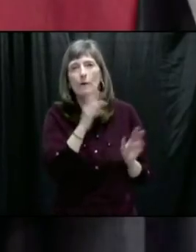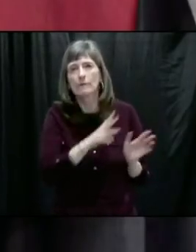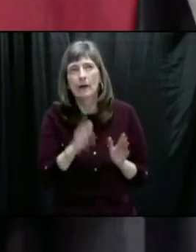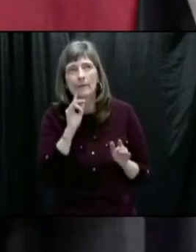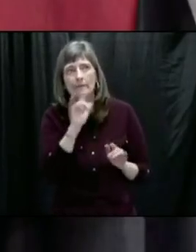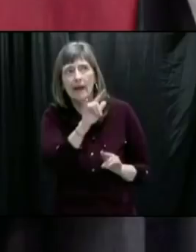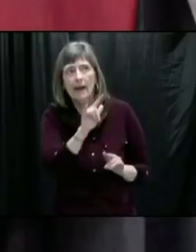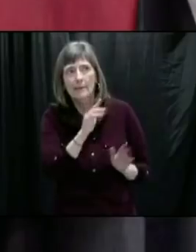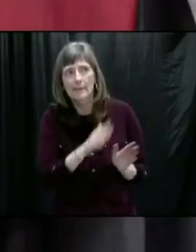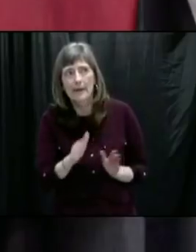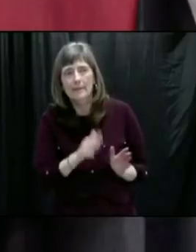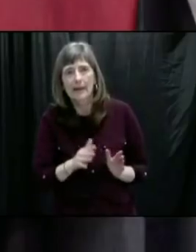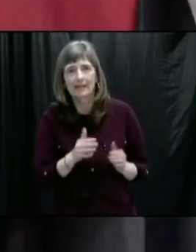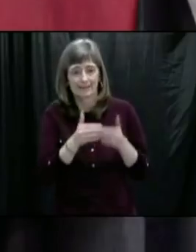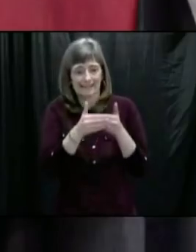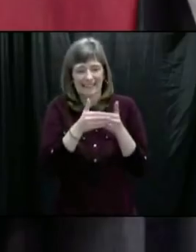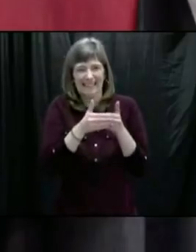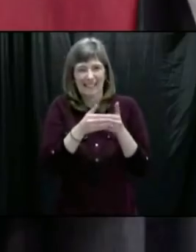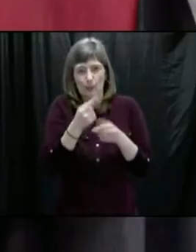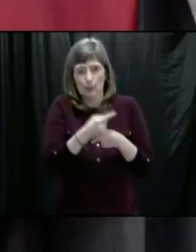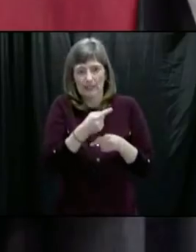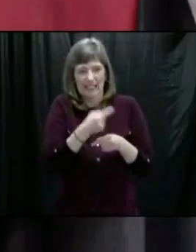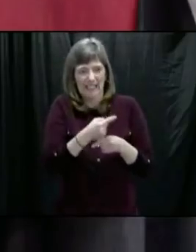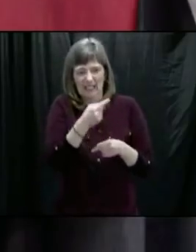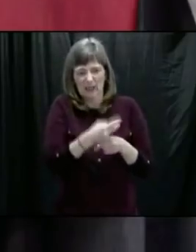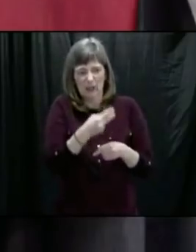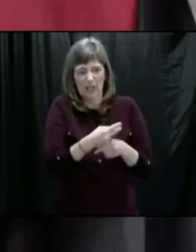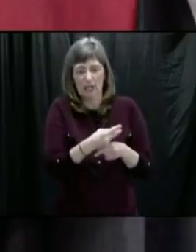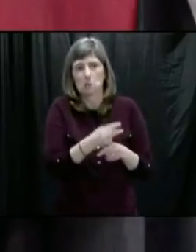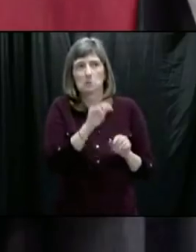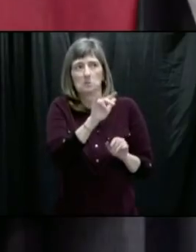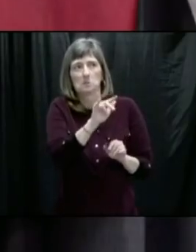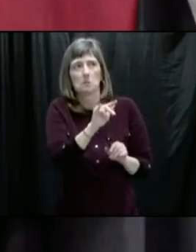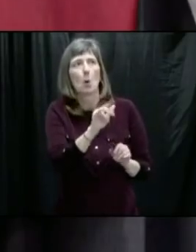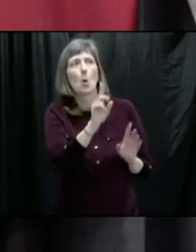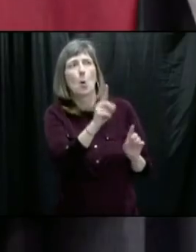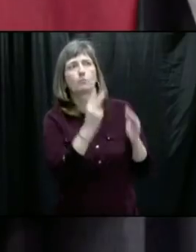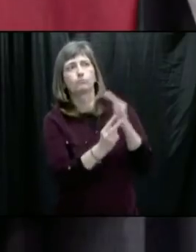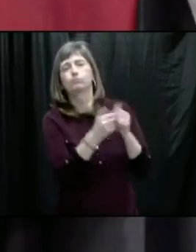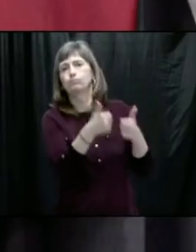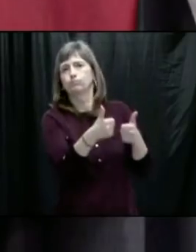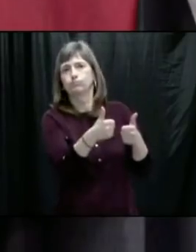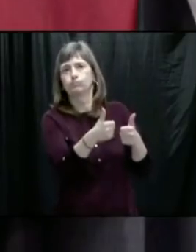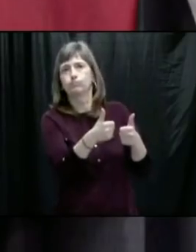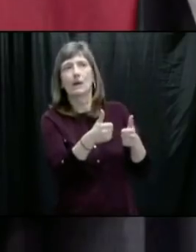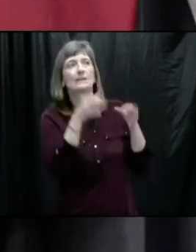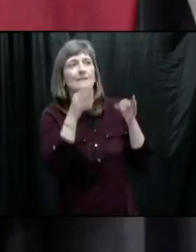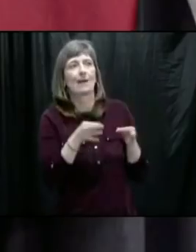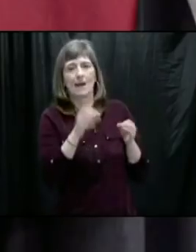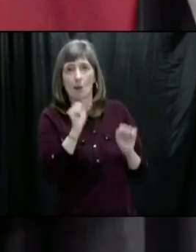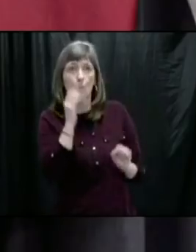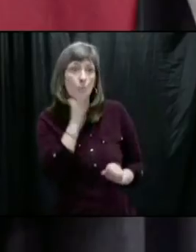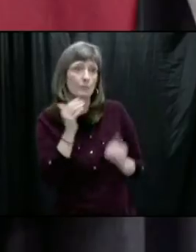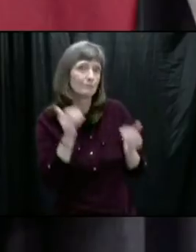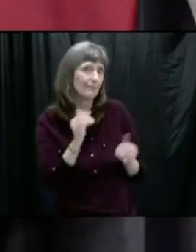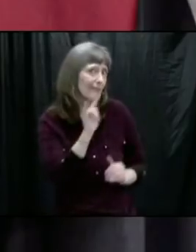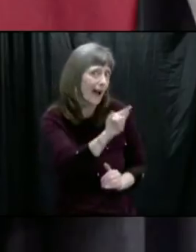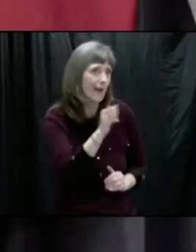IMPORTANT IN PLANNING. YOU LOOK AT THE WEATHER AND YOU GET VERY ACCURATE SHORT TERM FORECAST THROUGH THE AVIATION